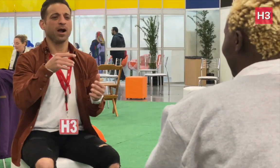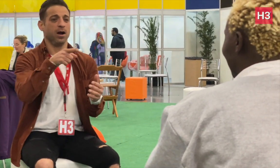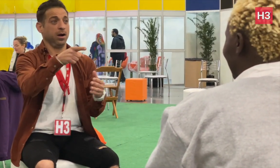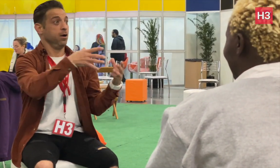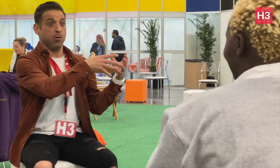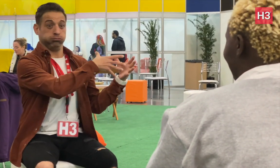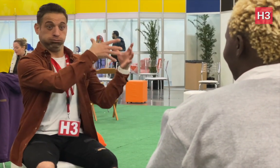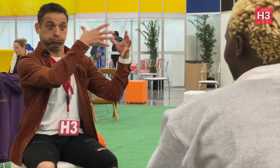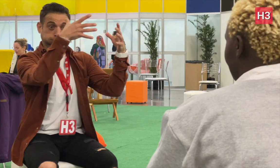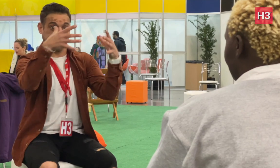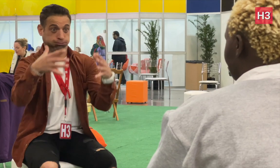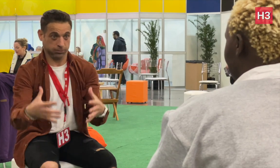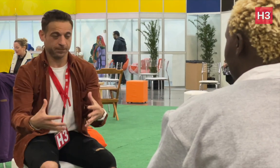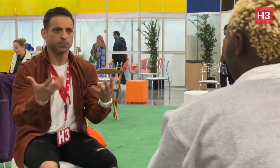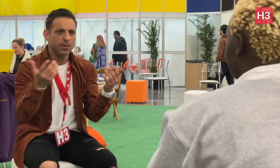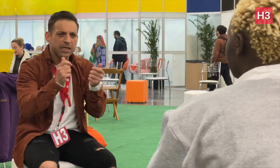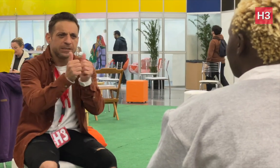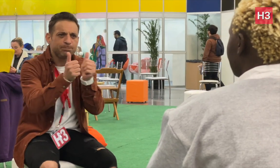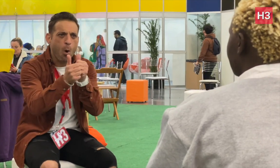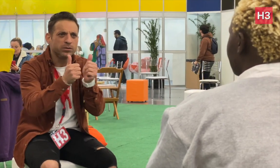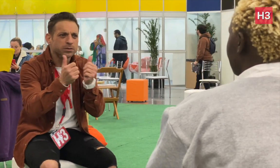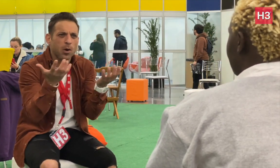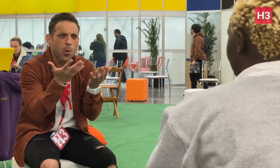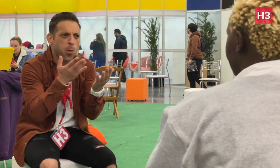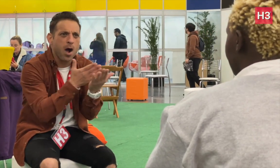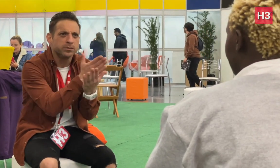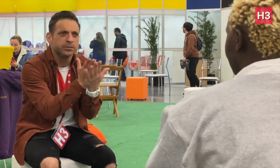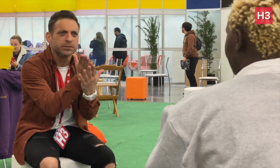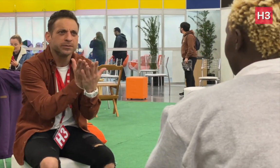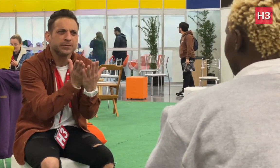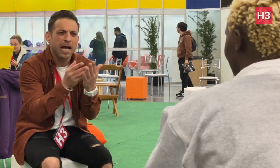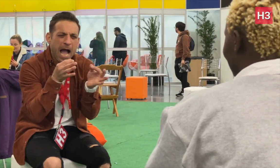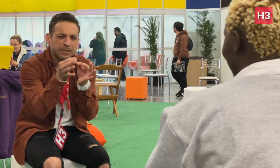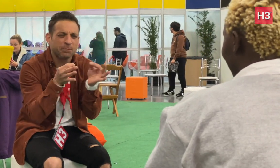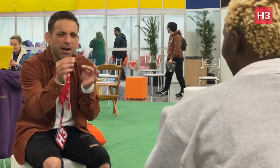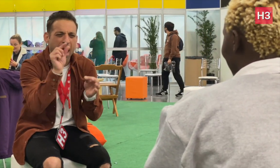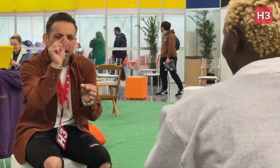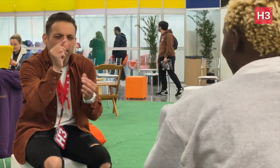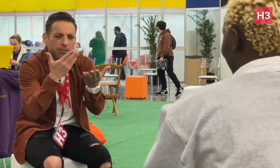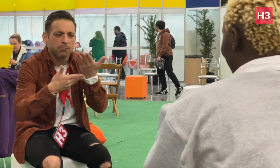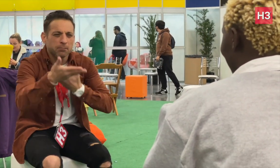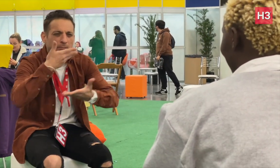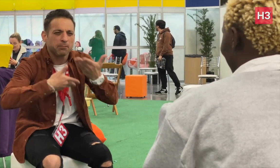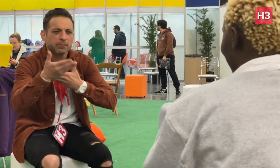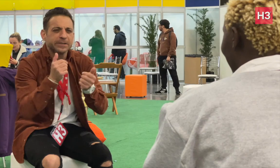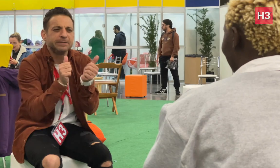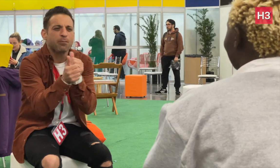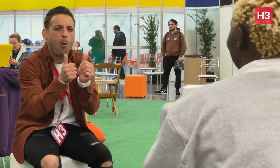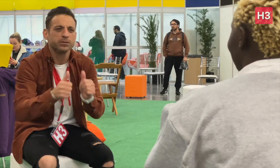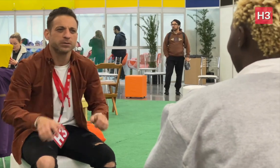Okay, can you tell us more about what sports they are playing?